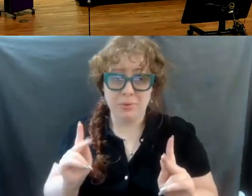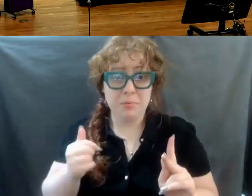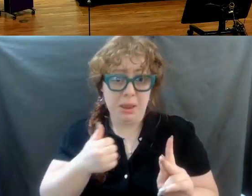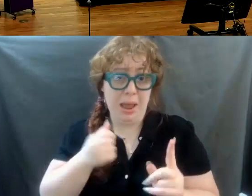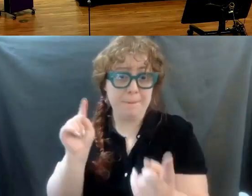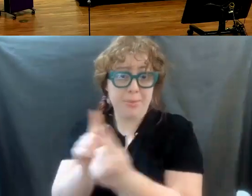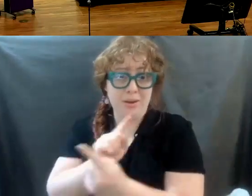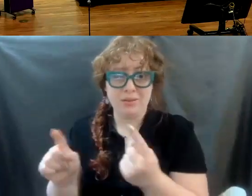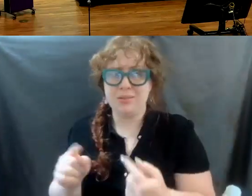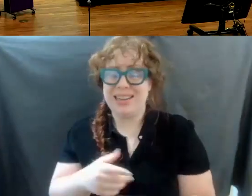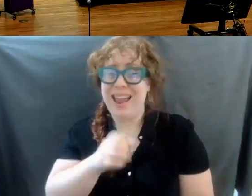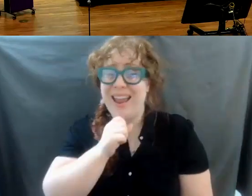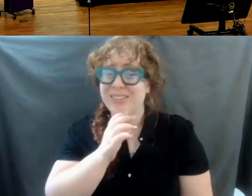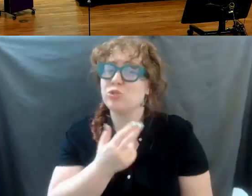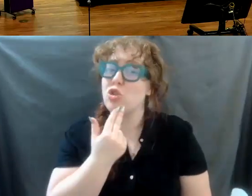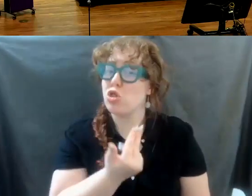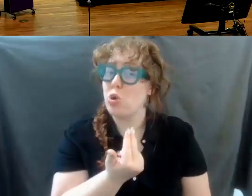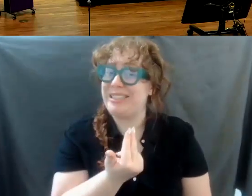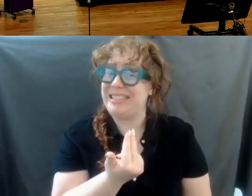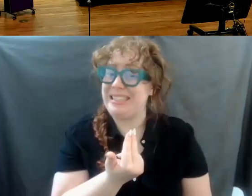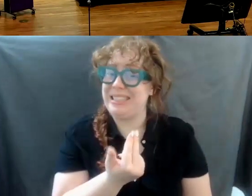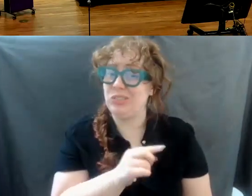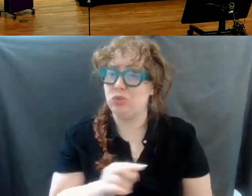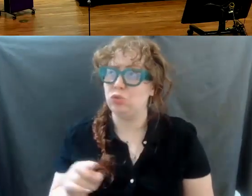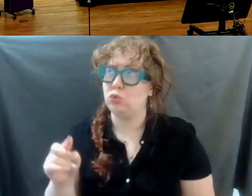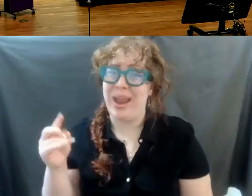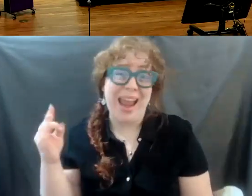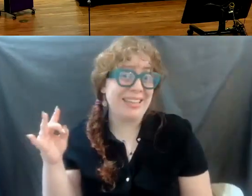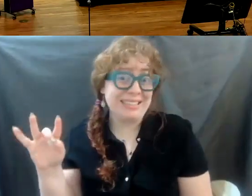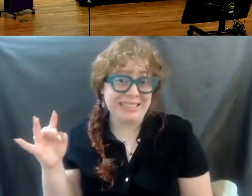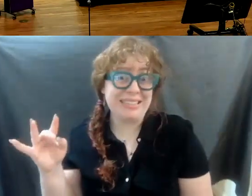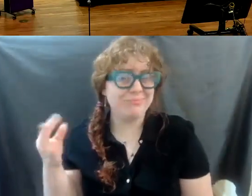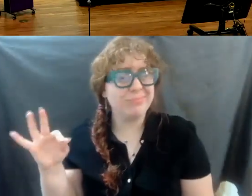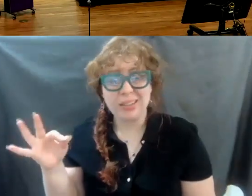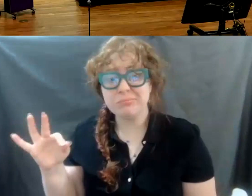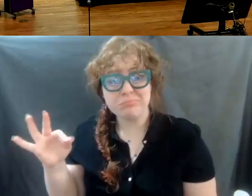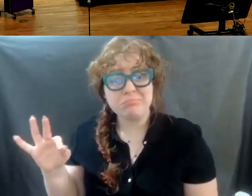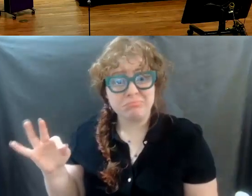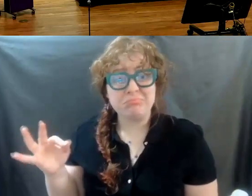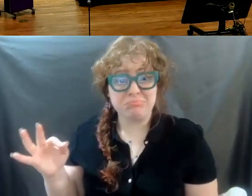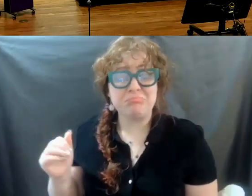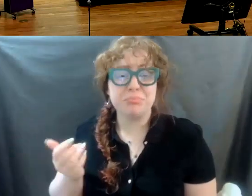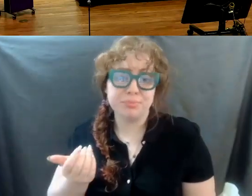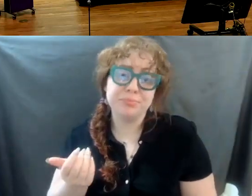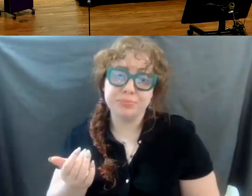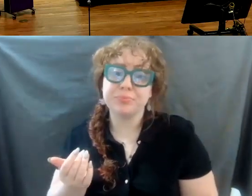13 to 18, maybe 19. And one of the things that we we struggle in